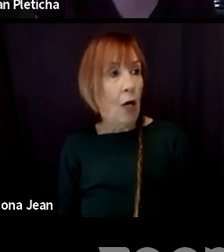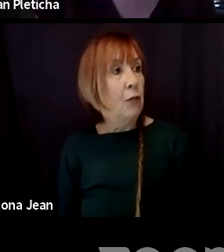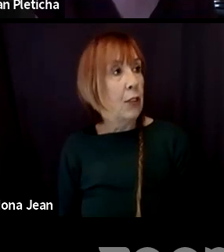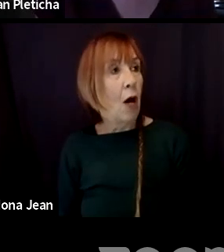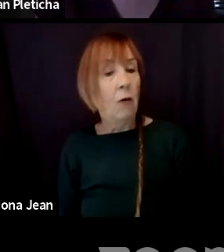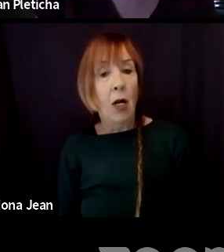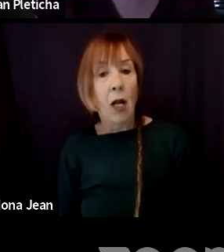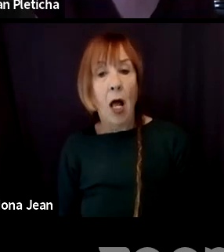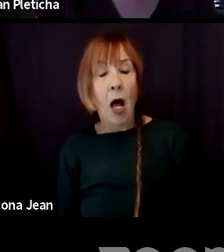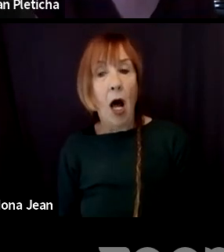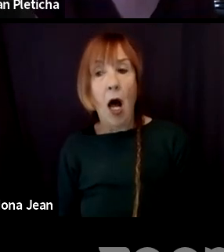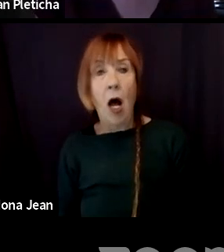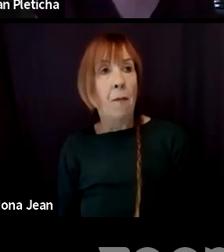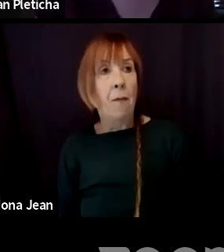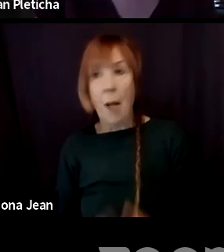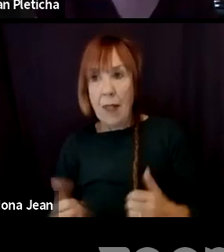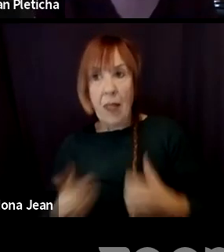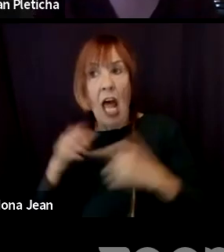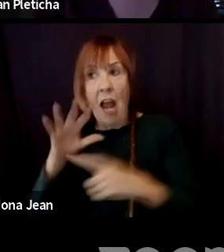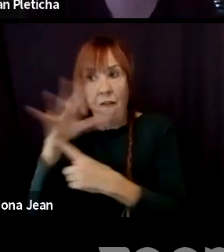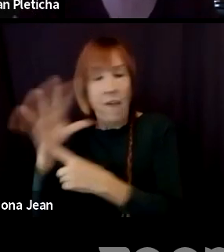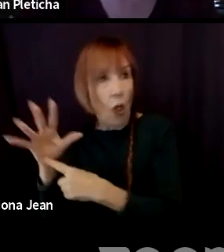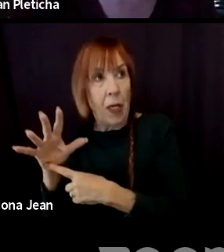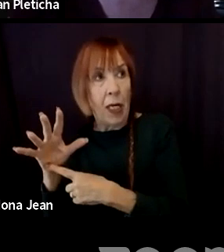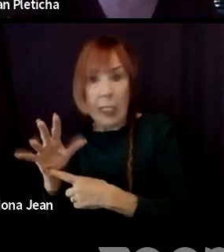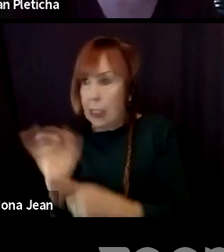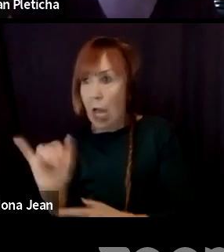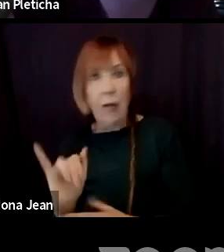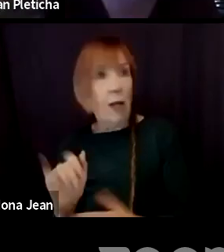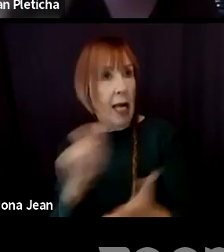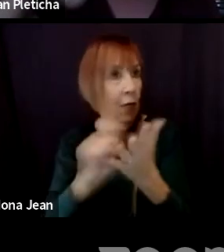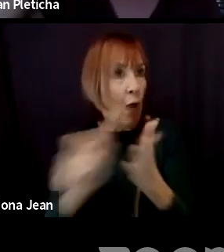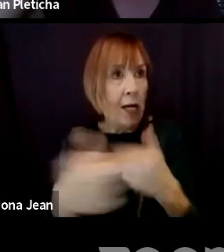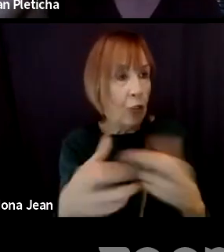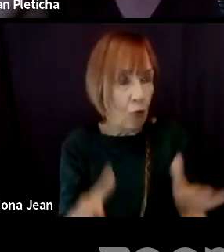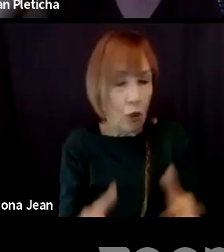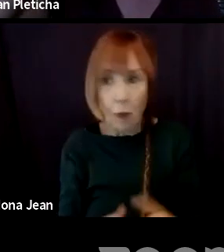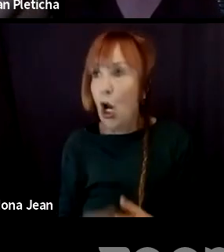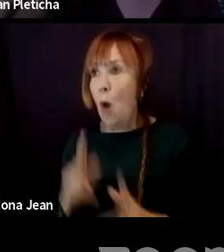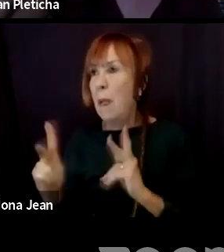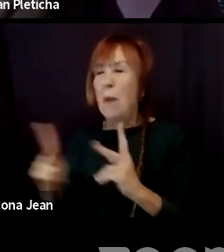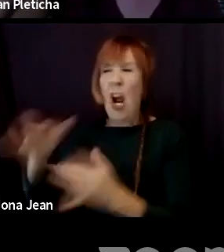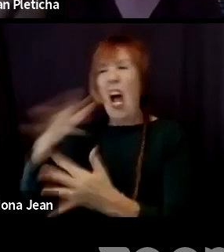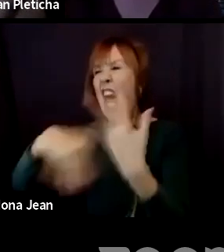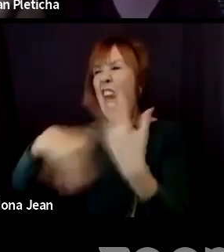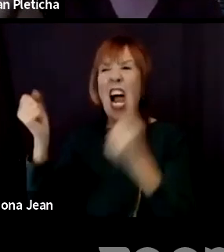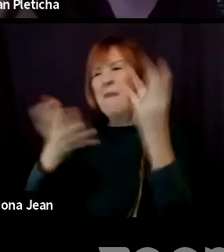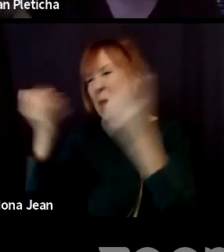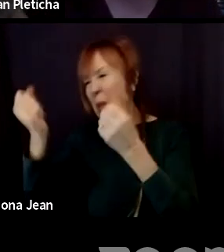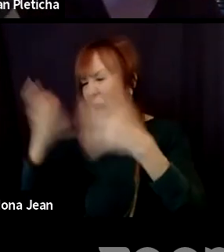We like to treat it like that. That first hour when you're in a room and everybody's going crazy having a ball, talking about whatever the shits going on